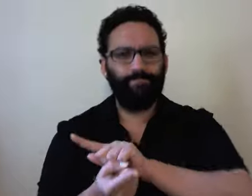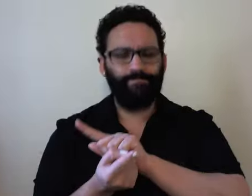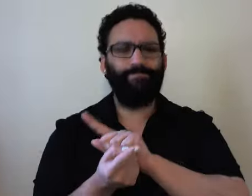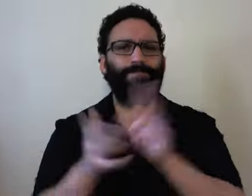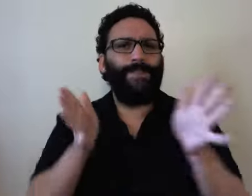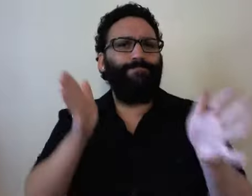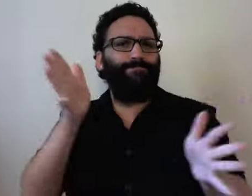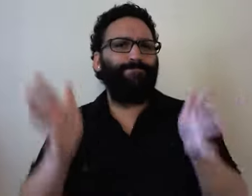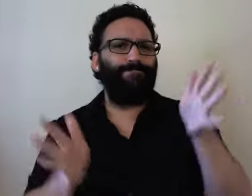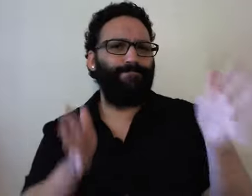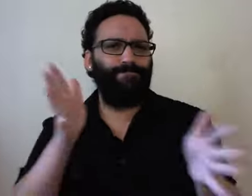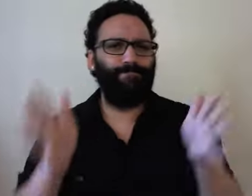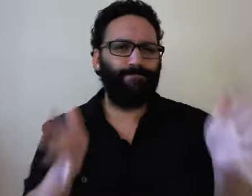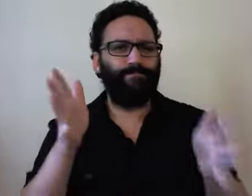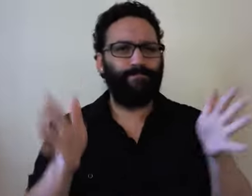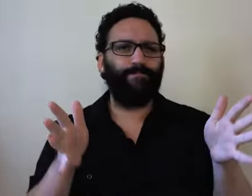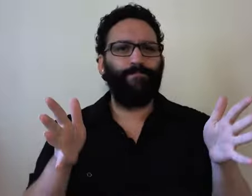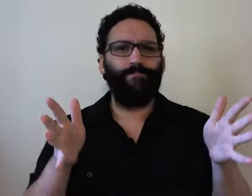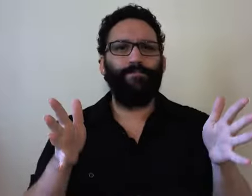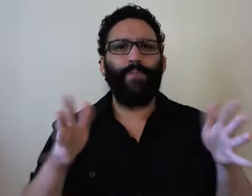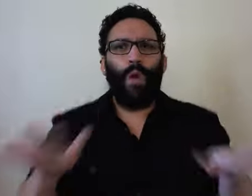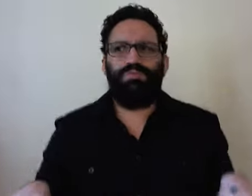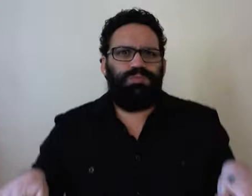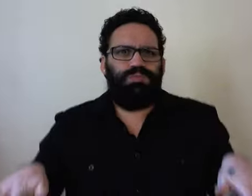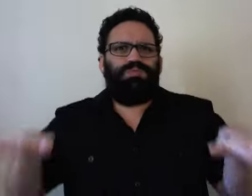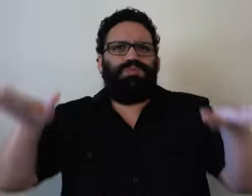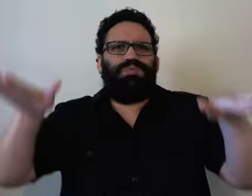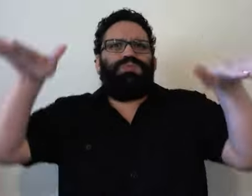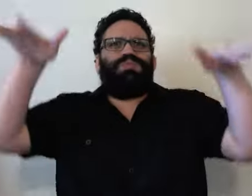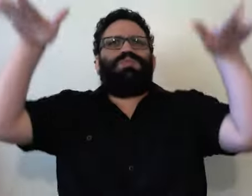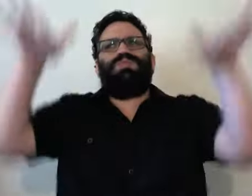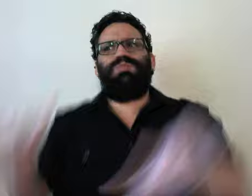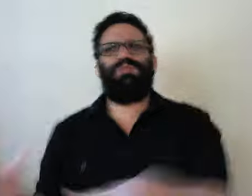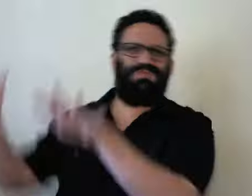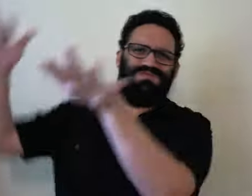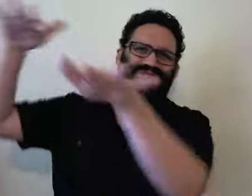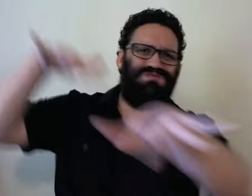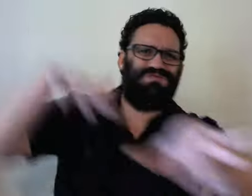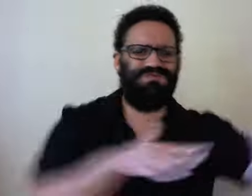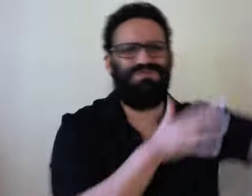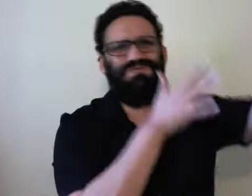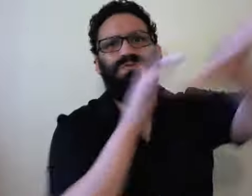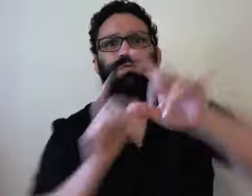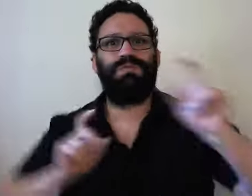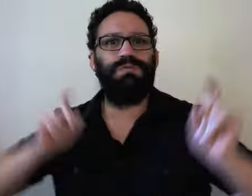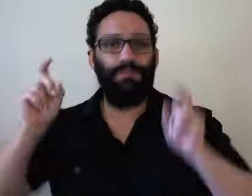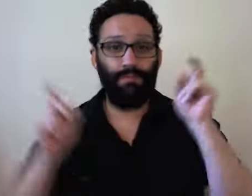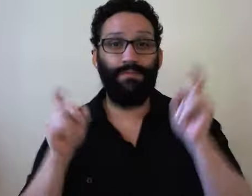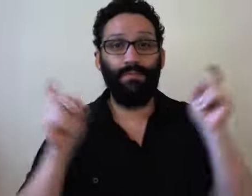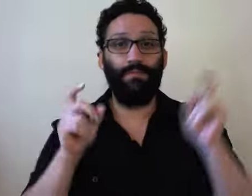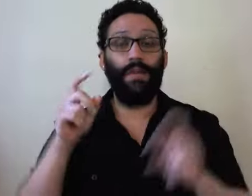that is clear, through use of gestures, facial expressions, and hand movements.